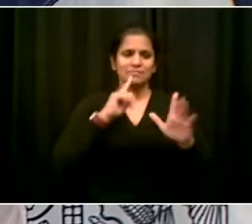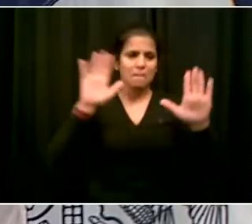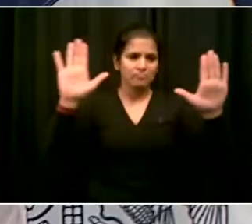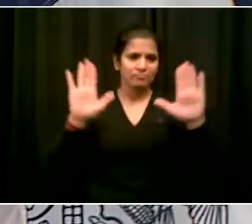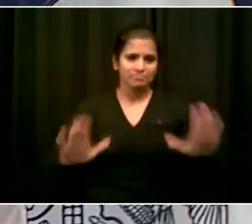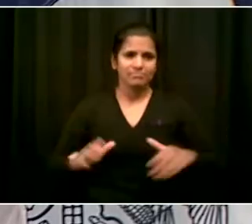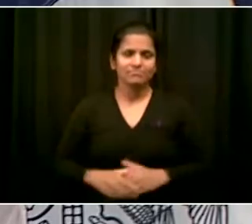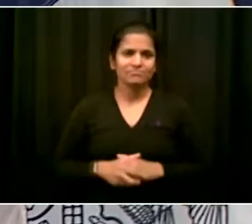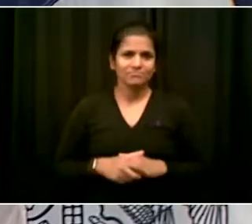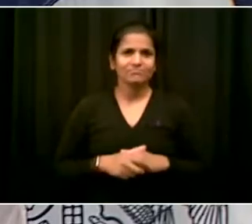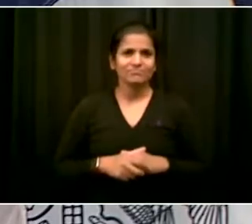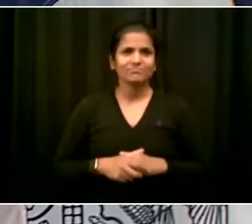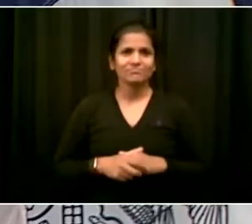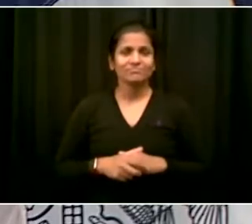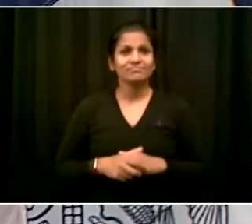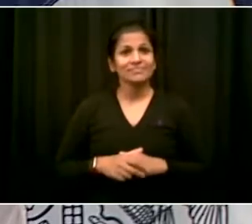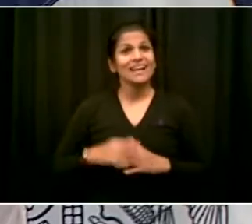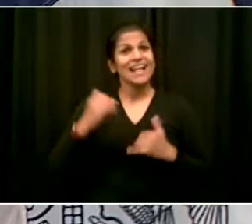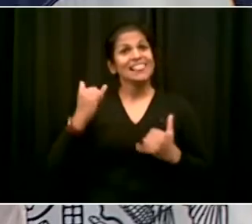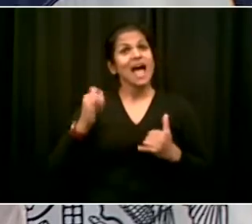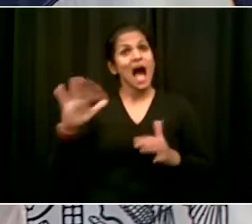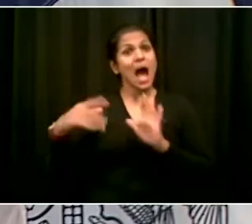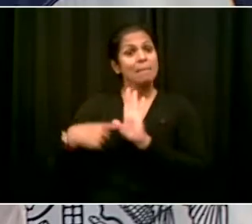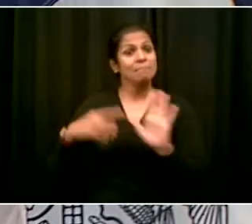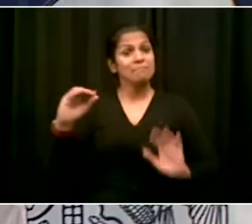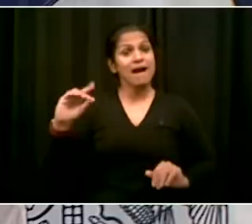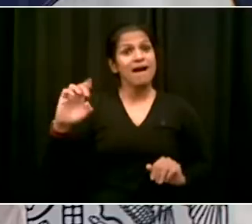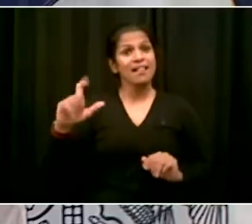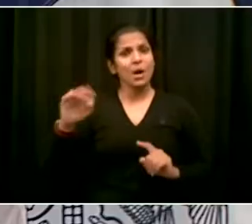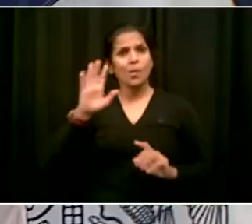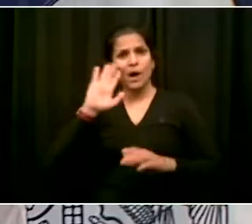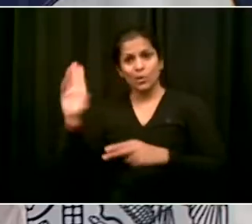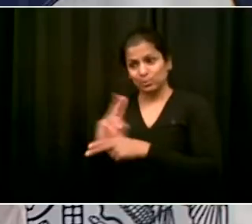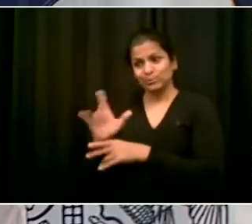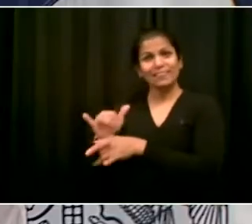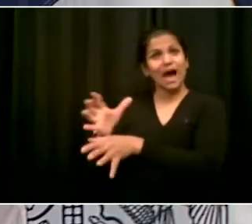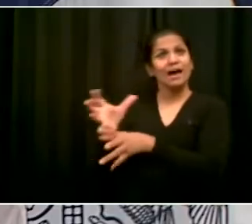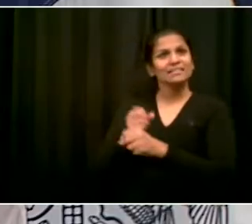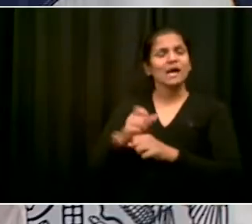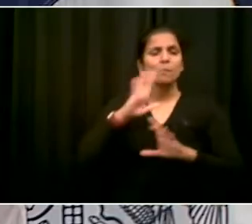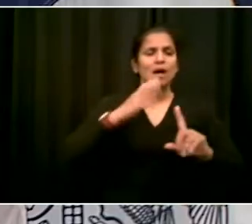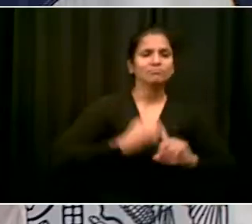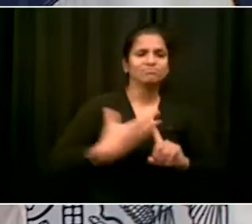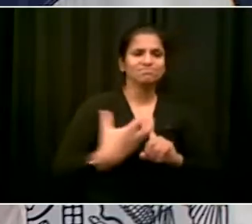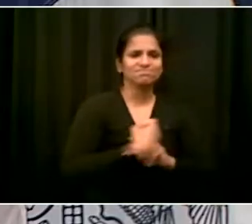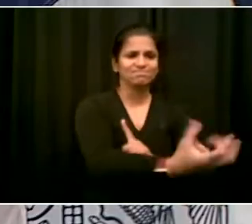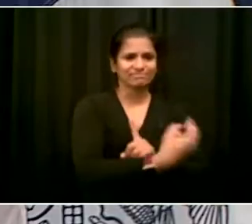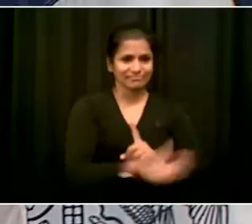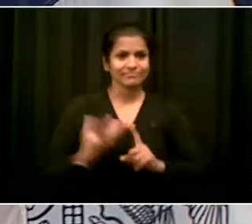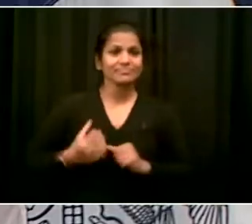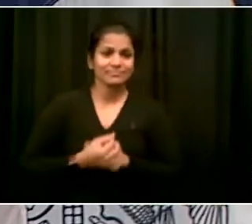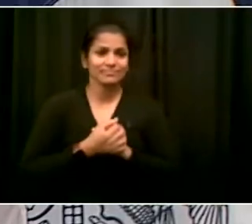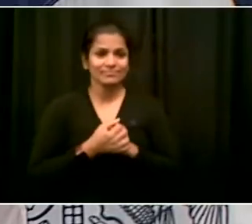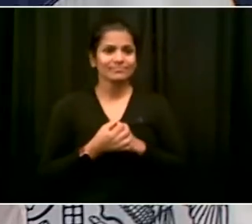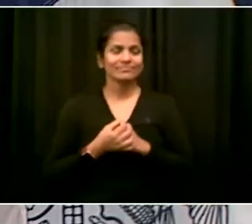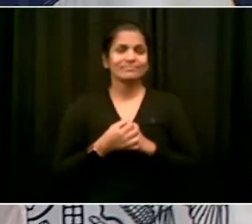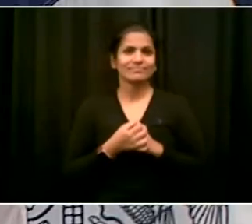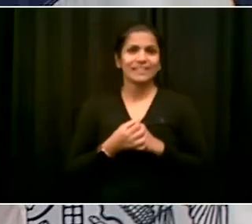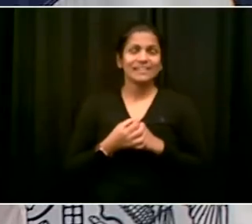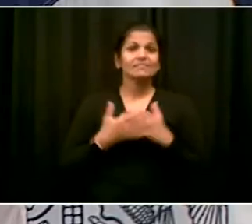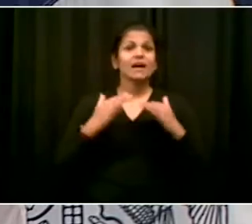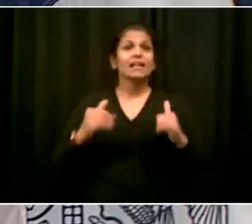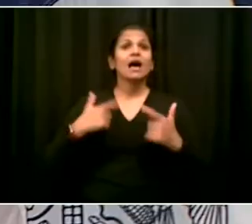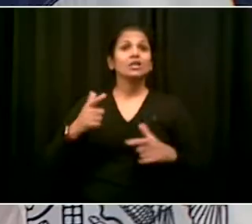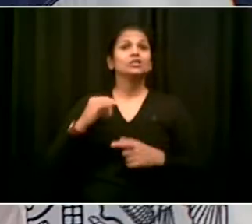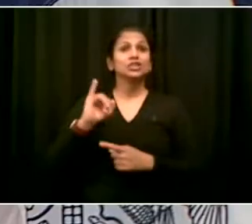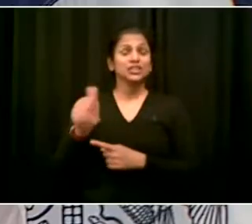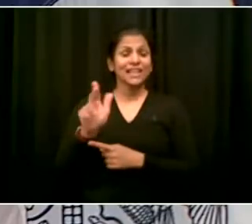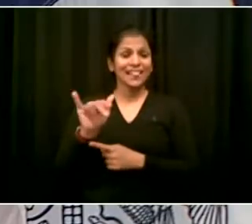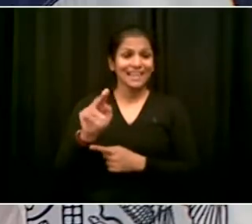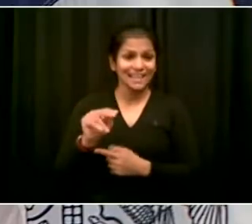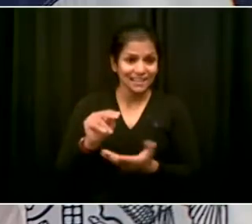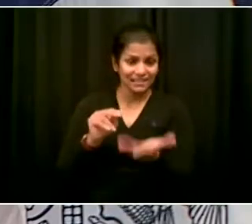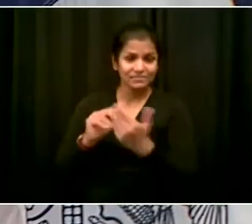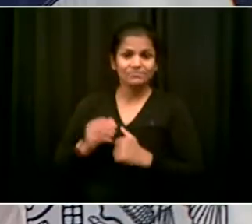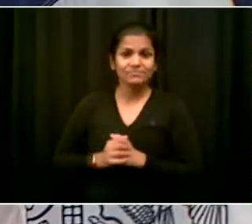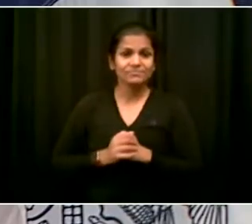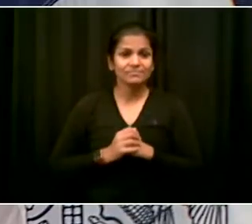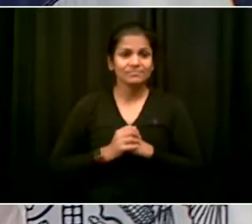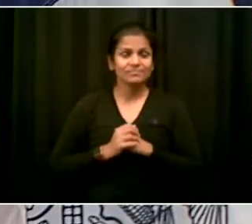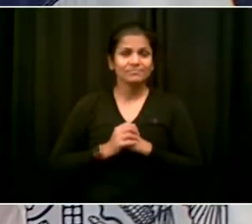SUFFCFIIENT WERE